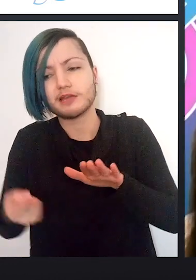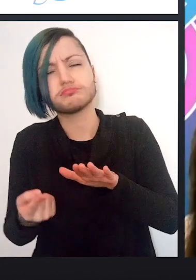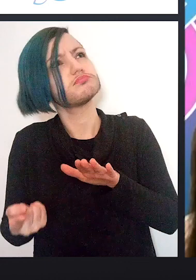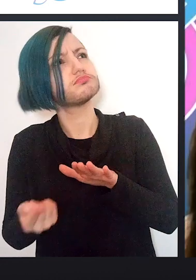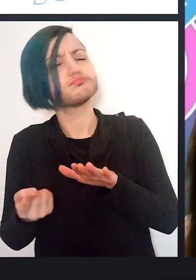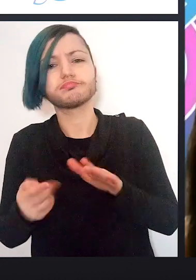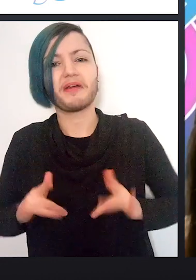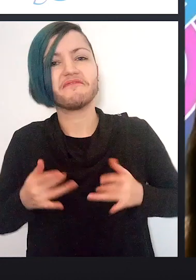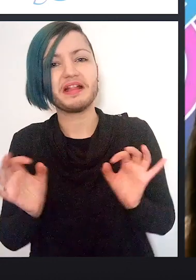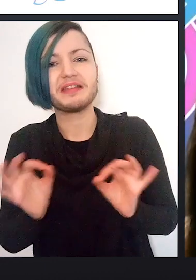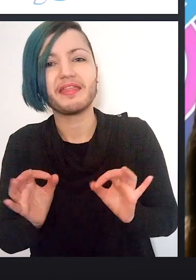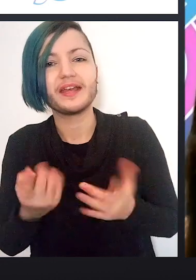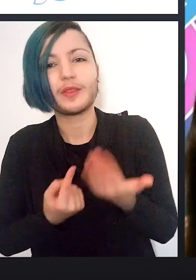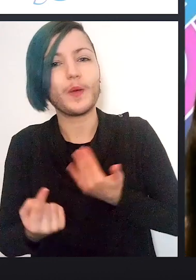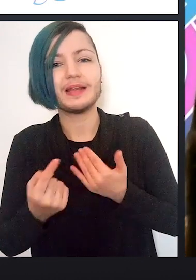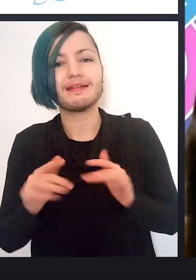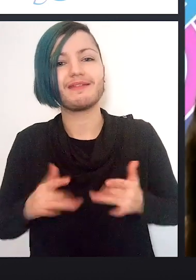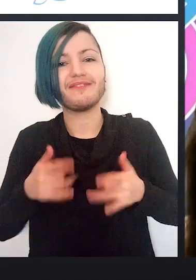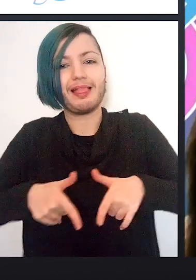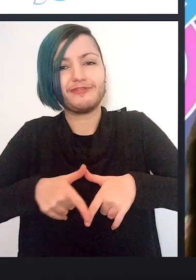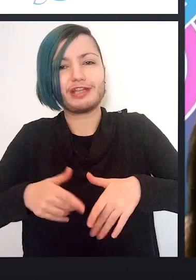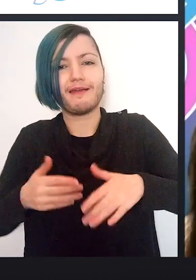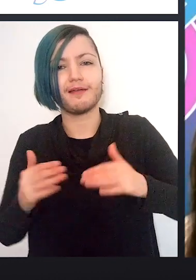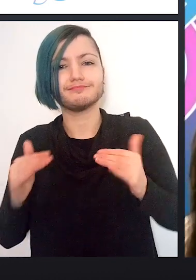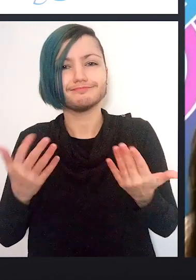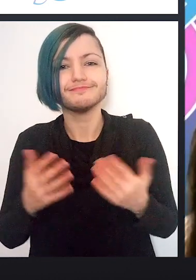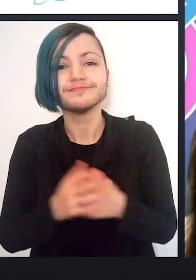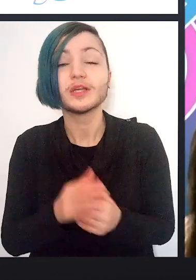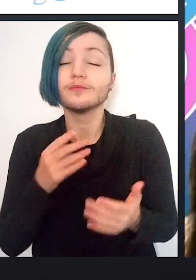They'd be feeling the vagina there, so this is all really important information